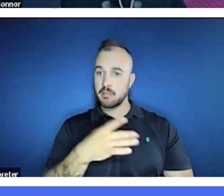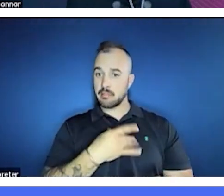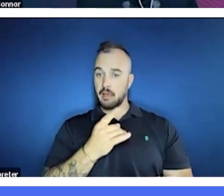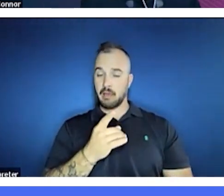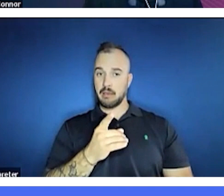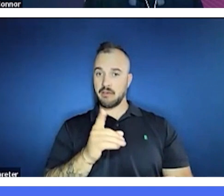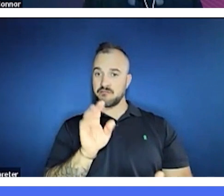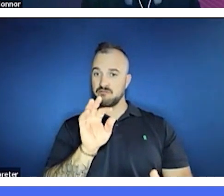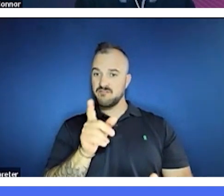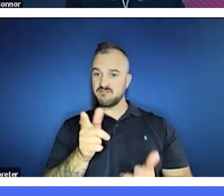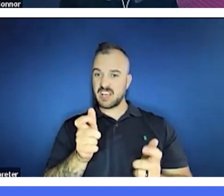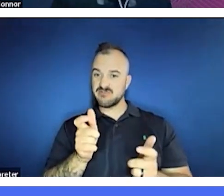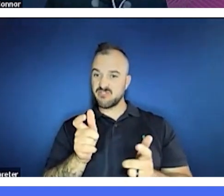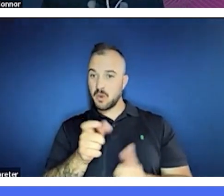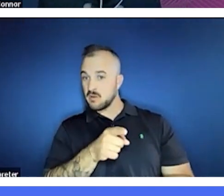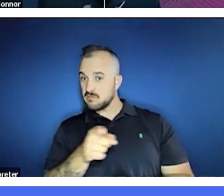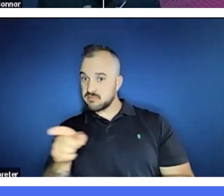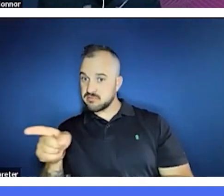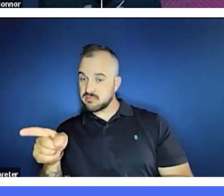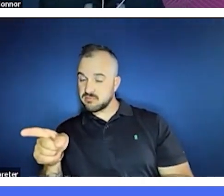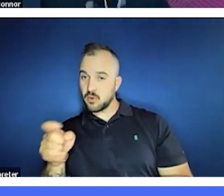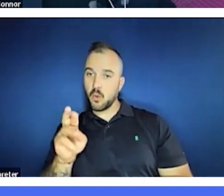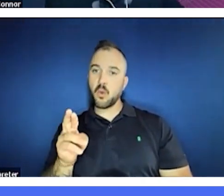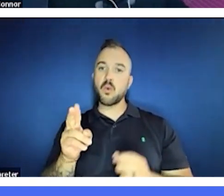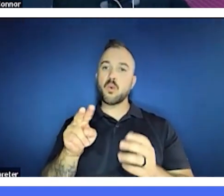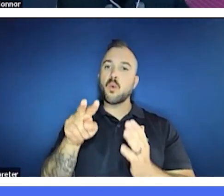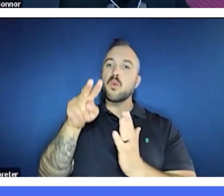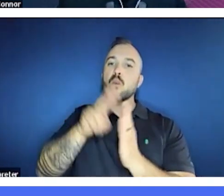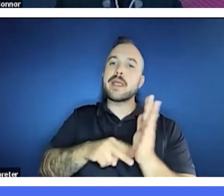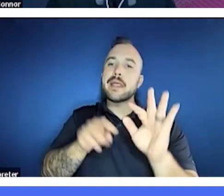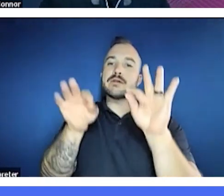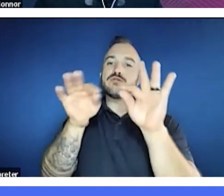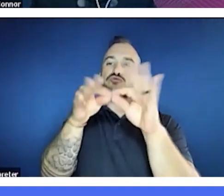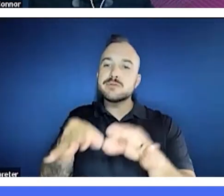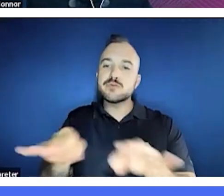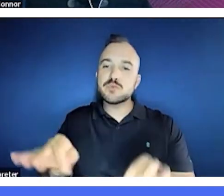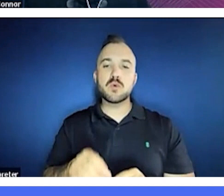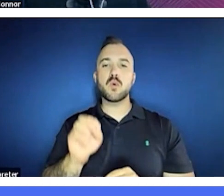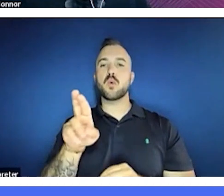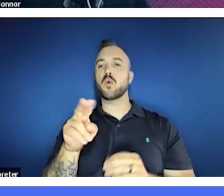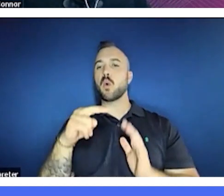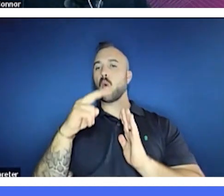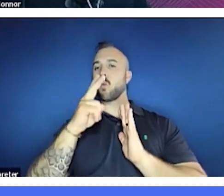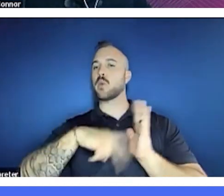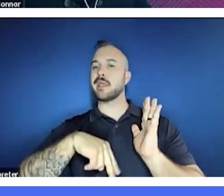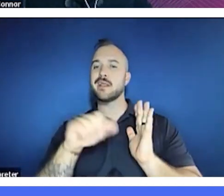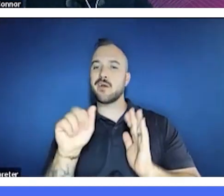that video, maybe you wanna read a transcript, maybe you'd rather read an article. Maybe you would rather learn all these concepts